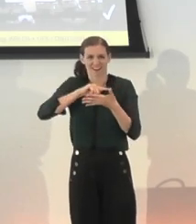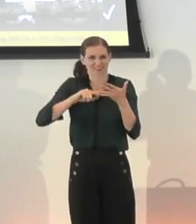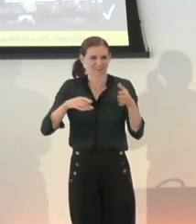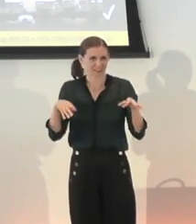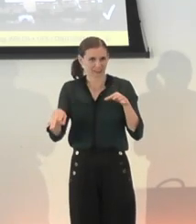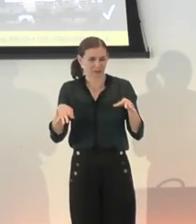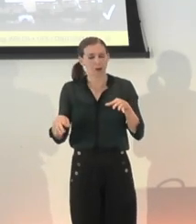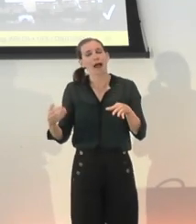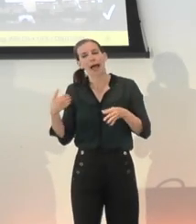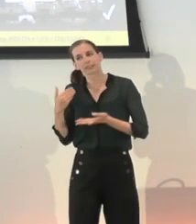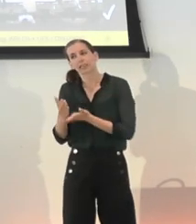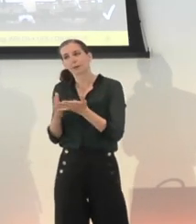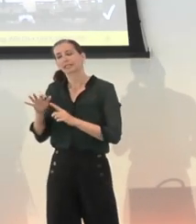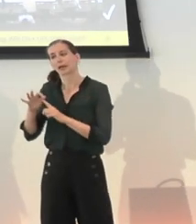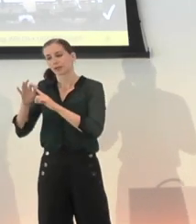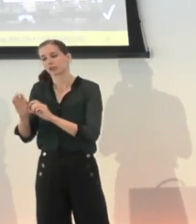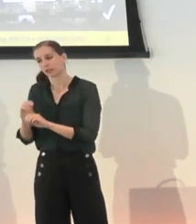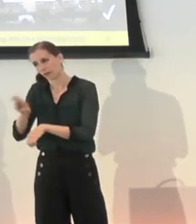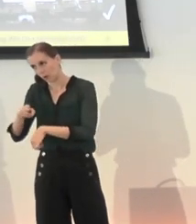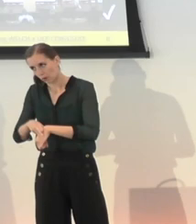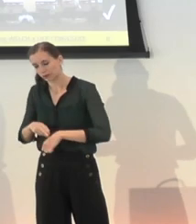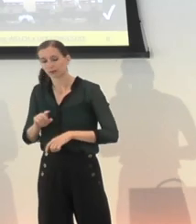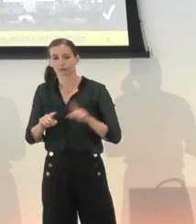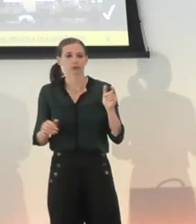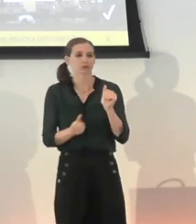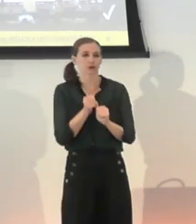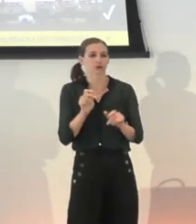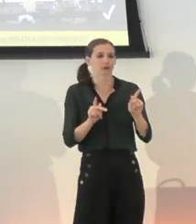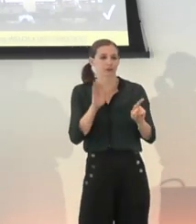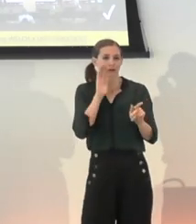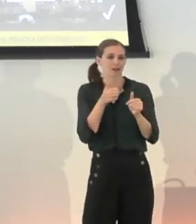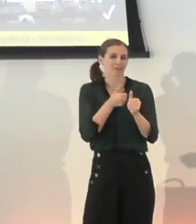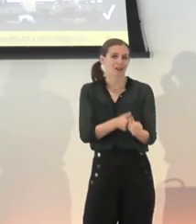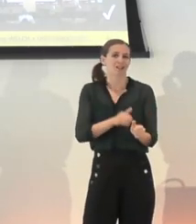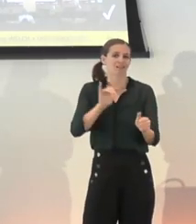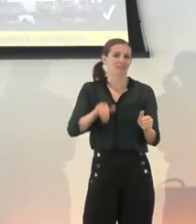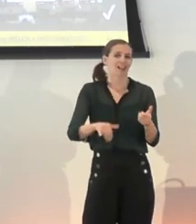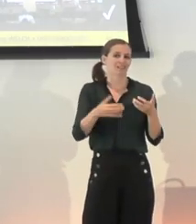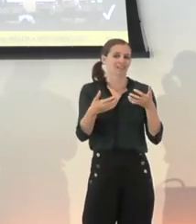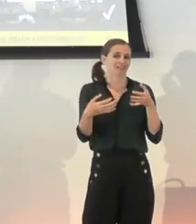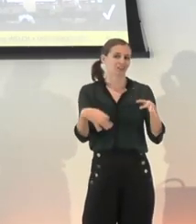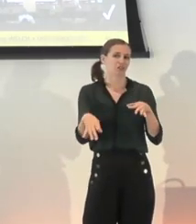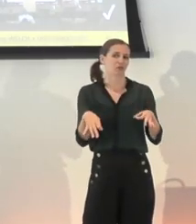which is great but the majority are falling into this category, which is then influencing how